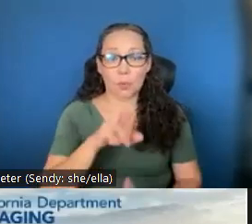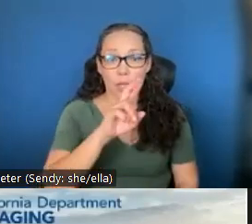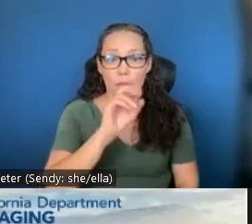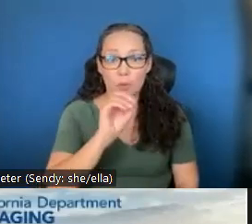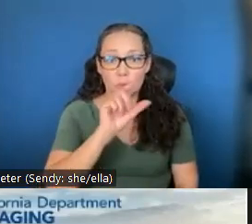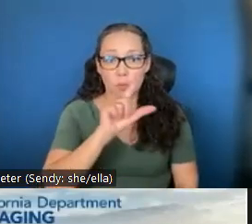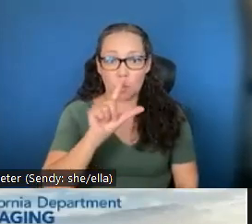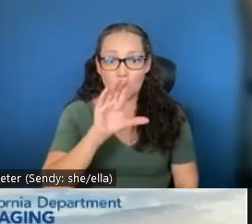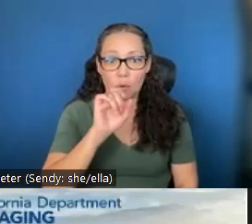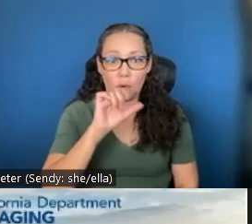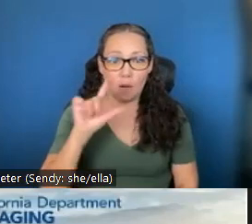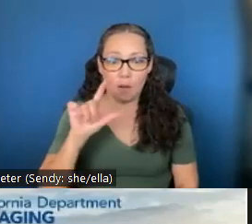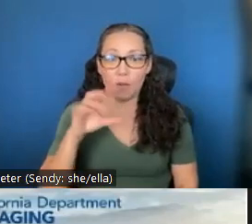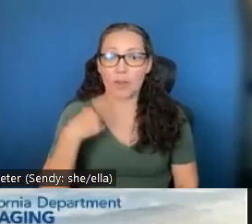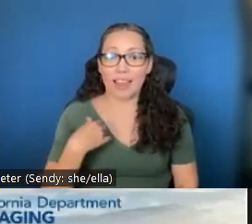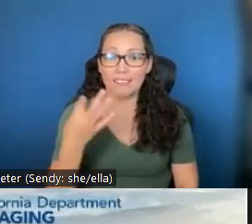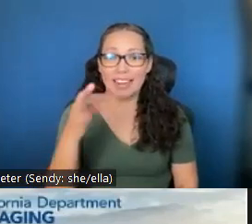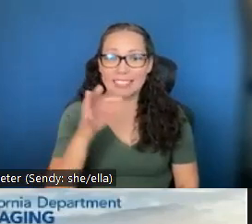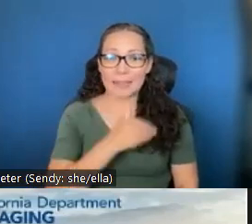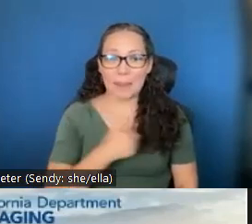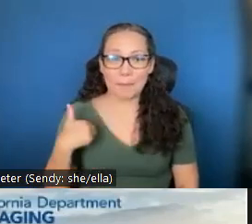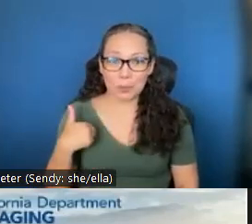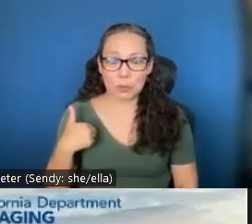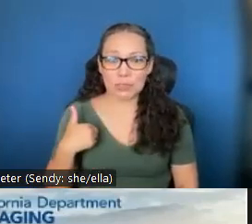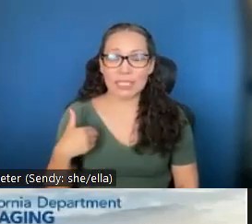members on our committee I'll start with the Independent Living Center representatives in